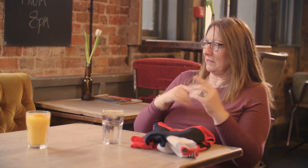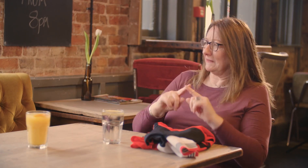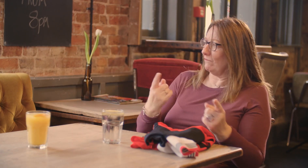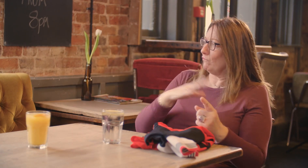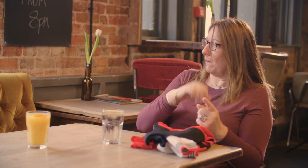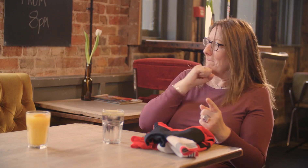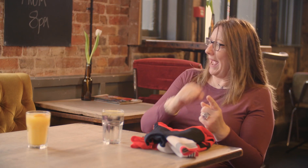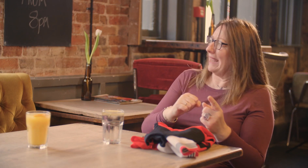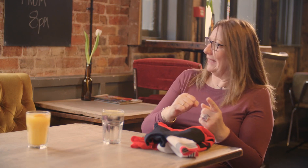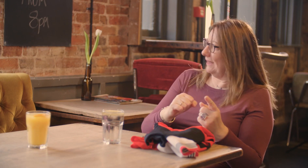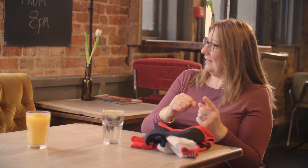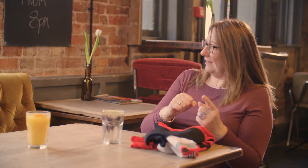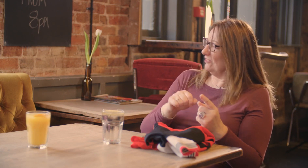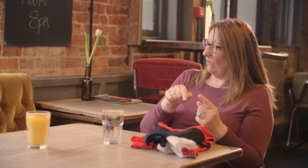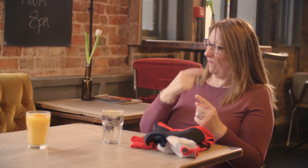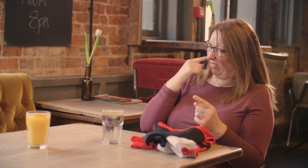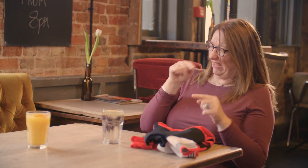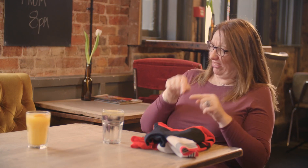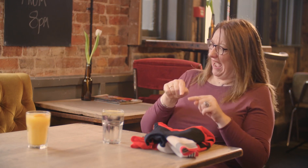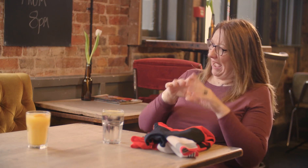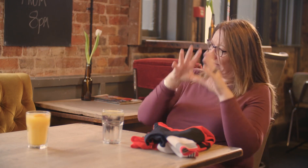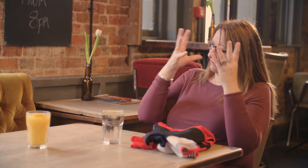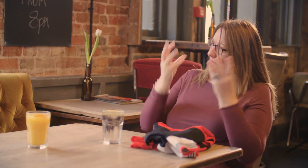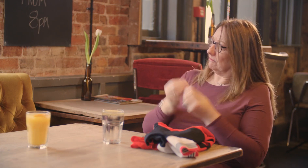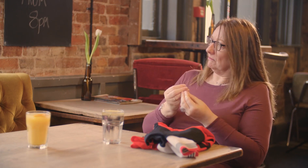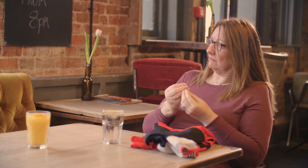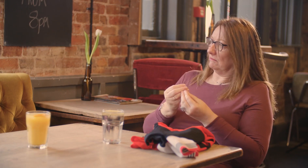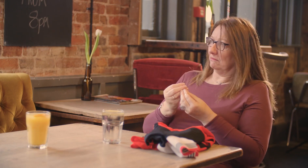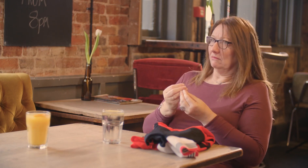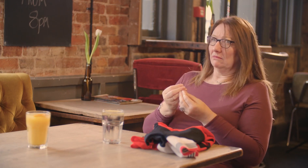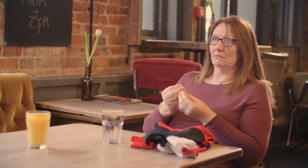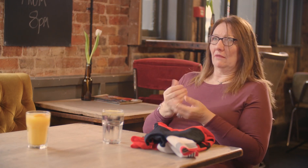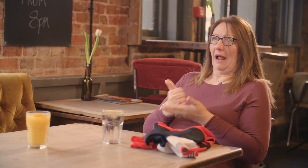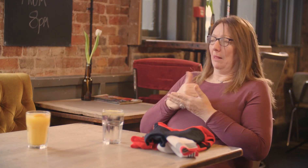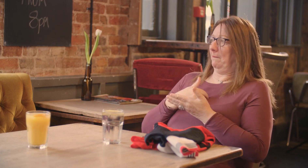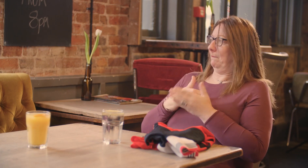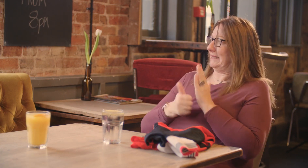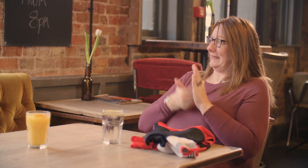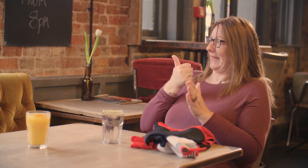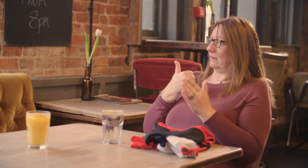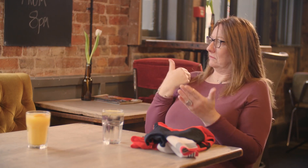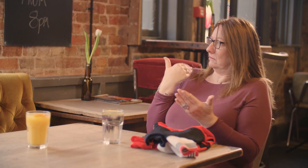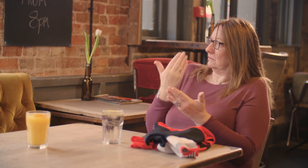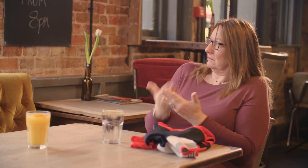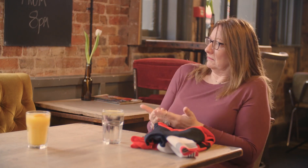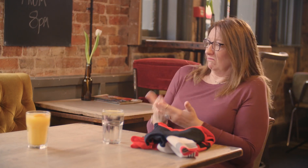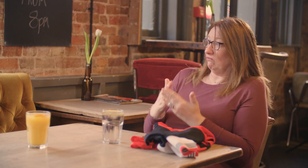that the rules for women's football were different from the men's. So, yes, it was about developing all of those skills,